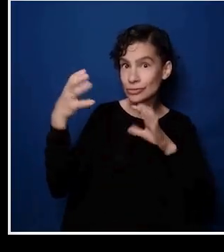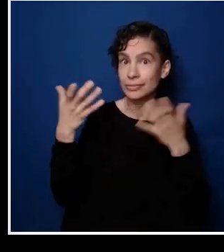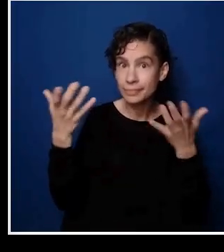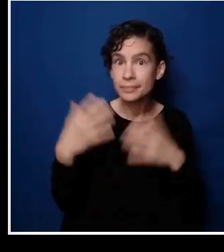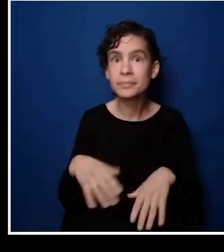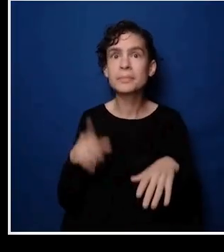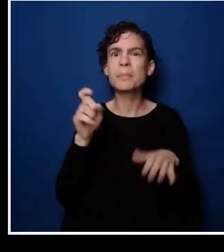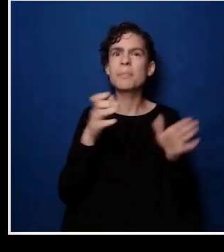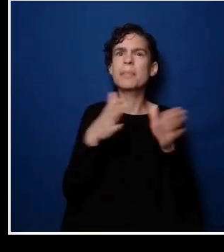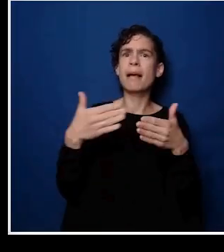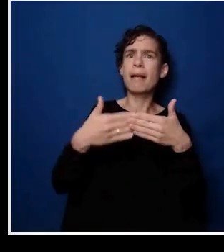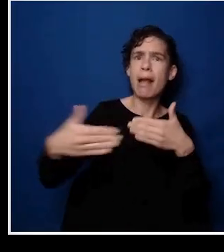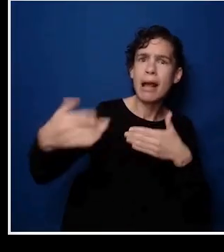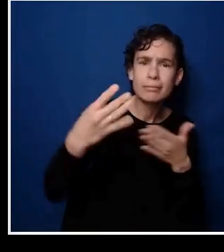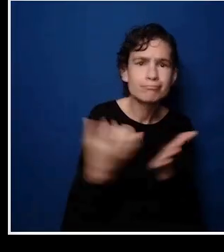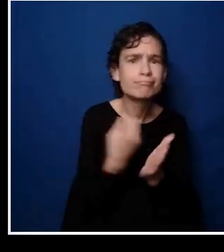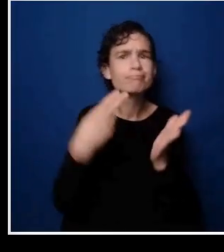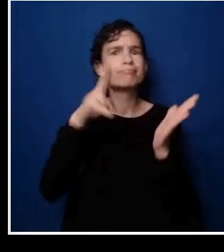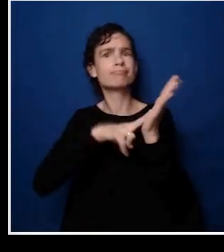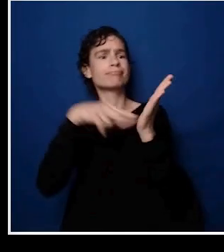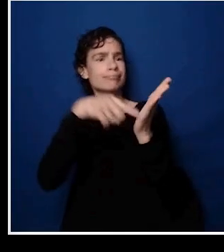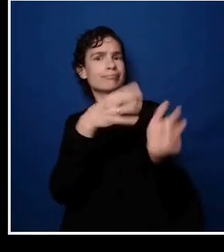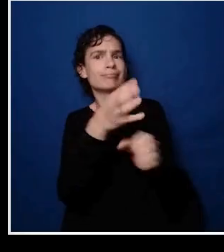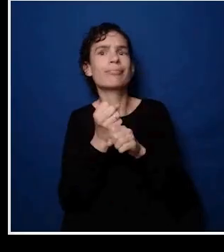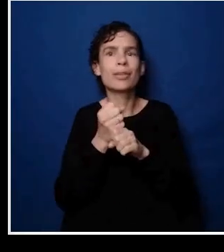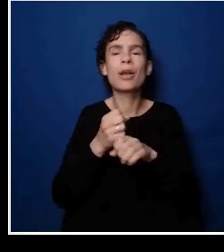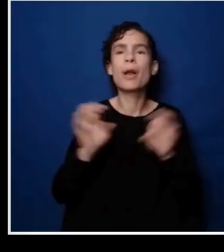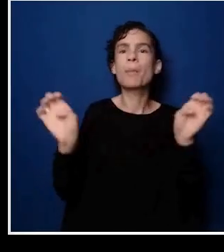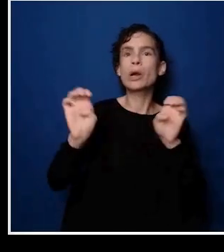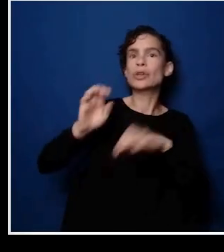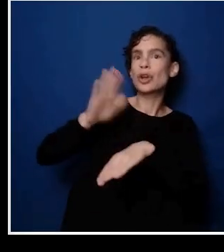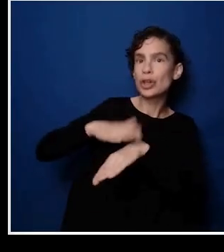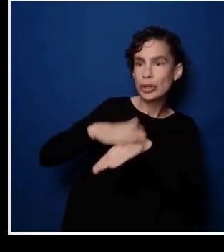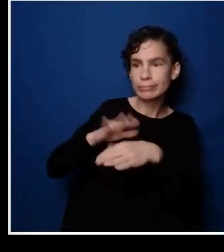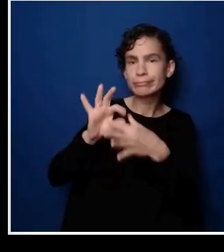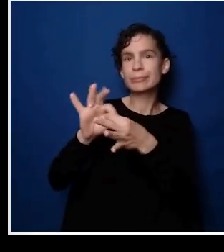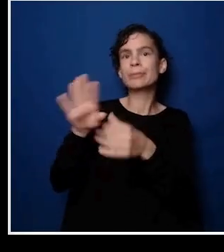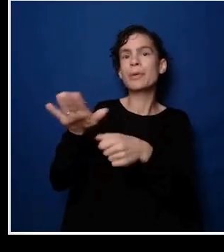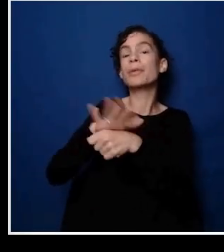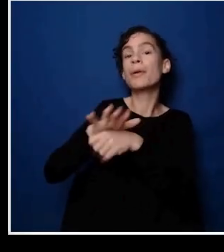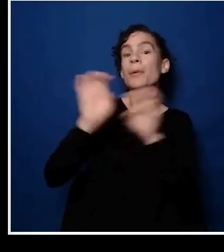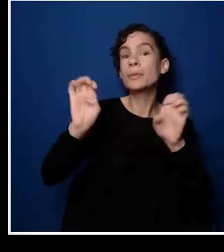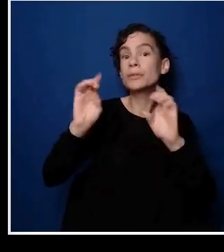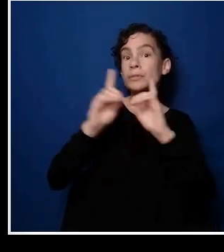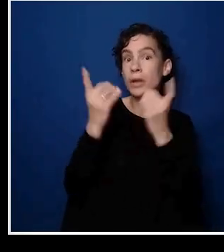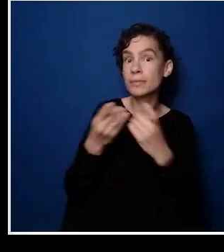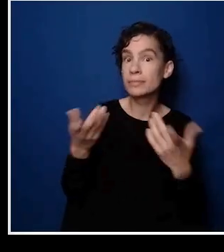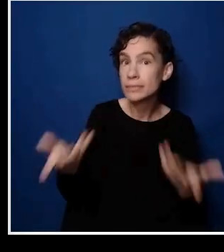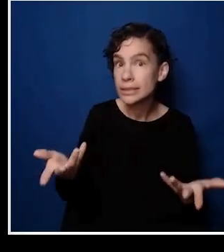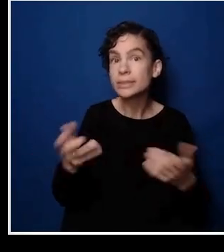Plan ahead and register for alerts with your local emergency department. EMERGENCY CONTACTS